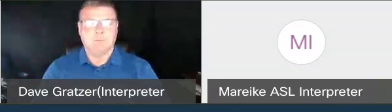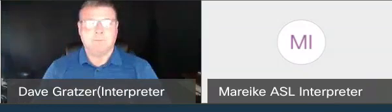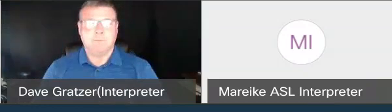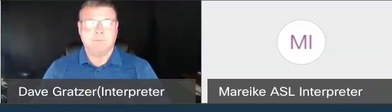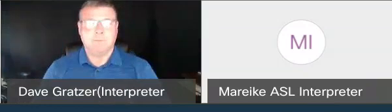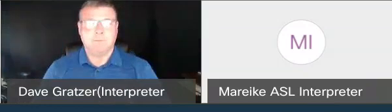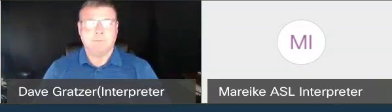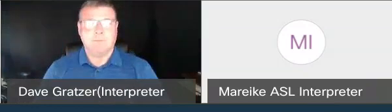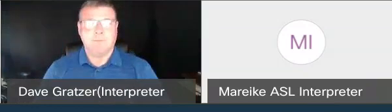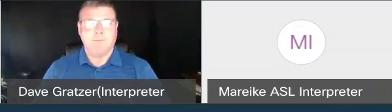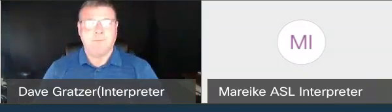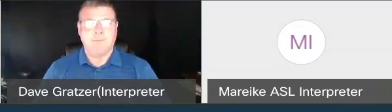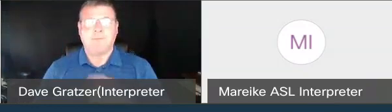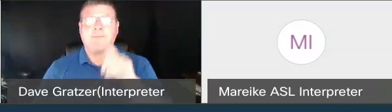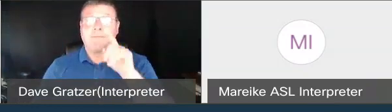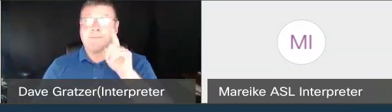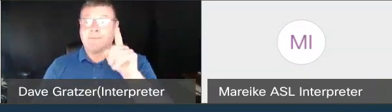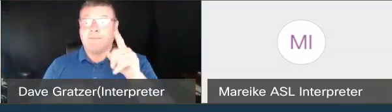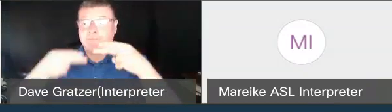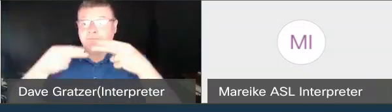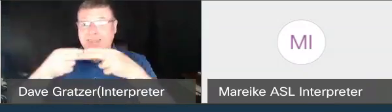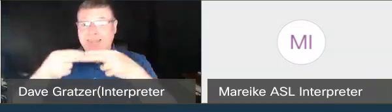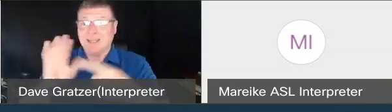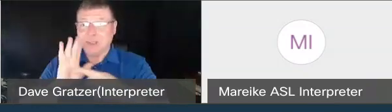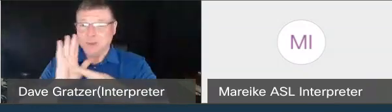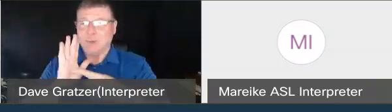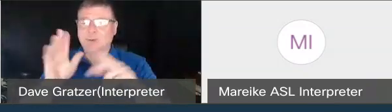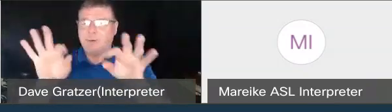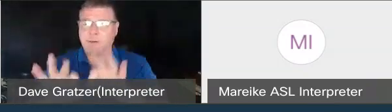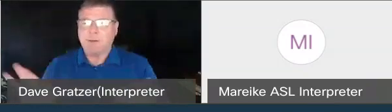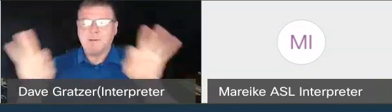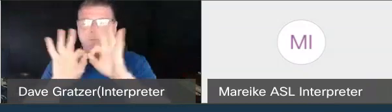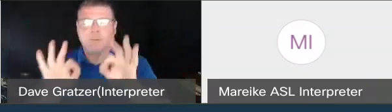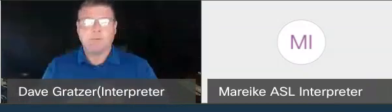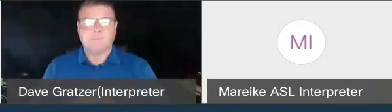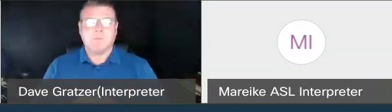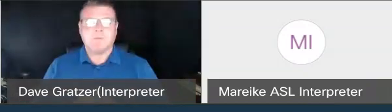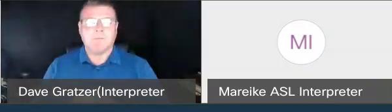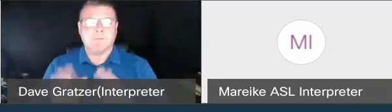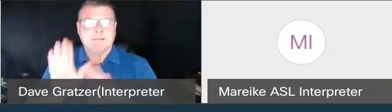This slide, uh, depicts a very important, uh--uh, development of the--